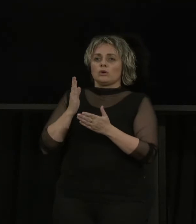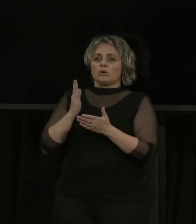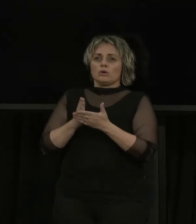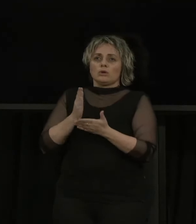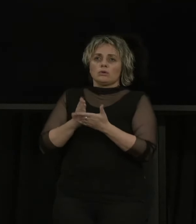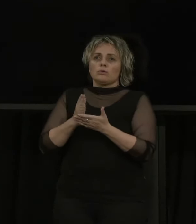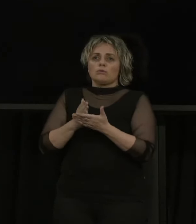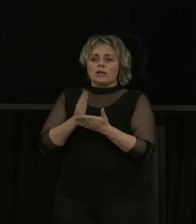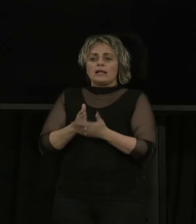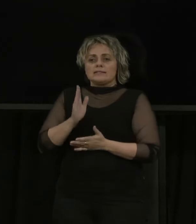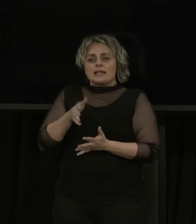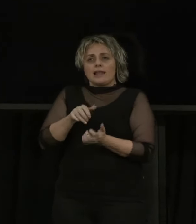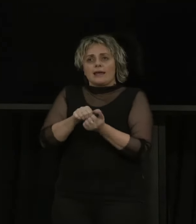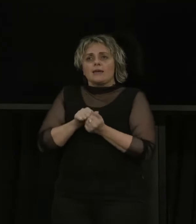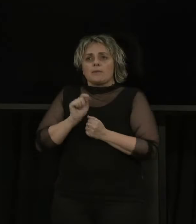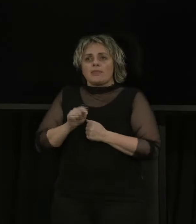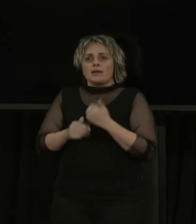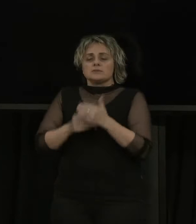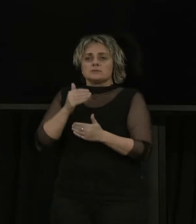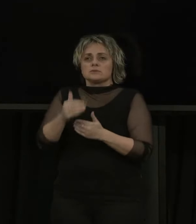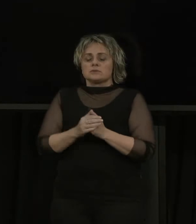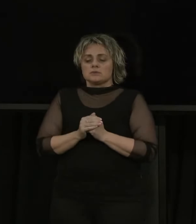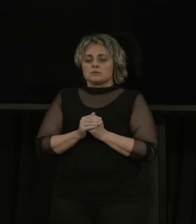indicated that over time we would continue to assess our